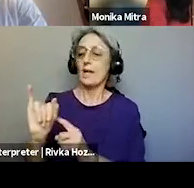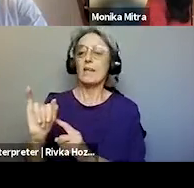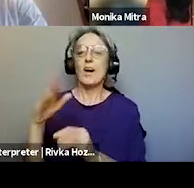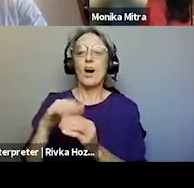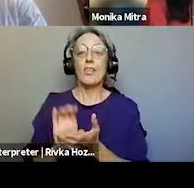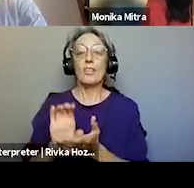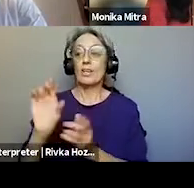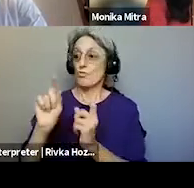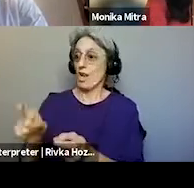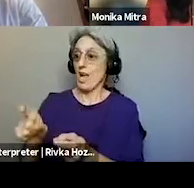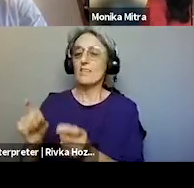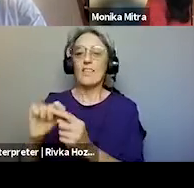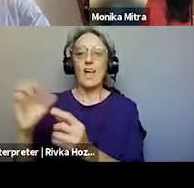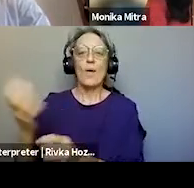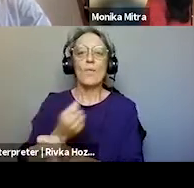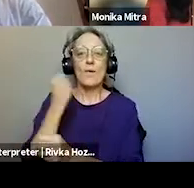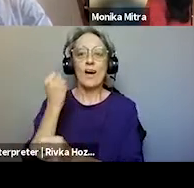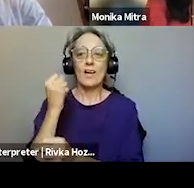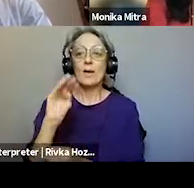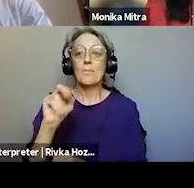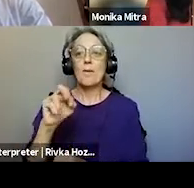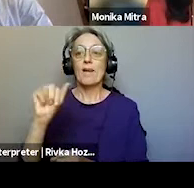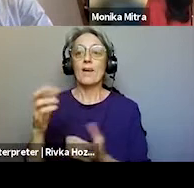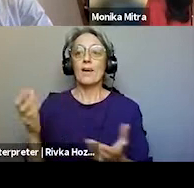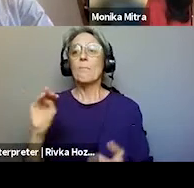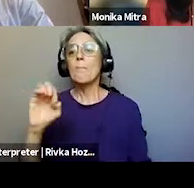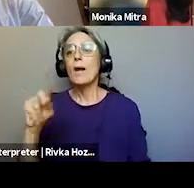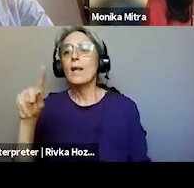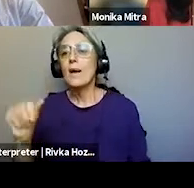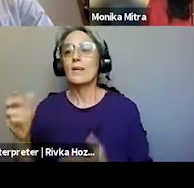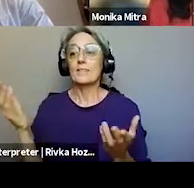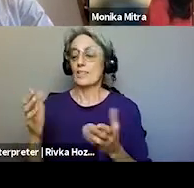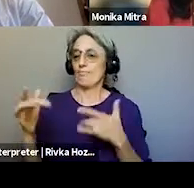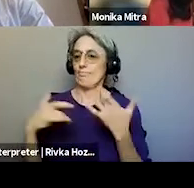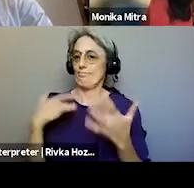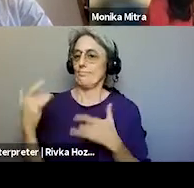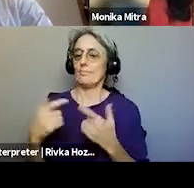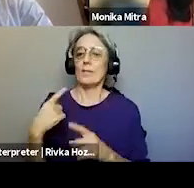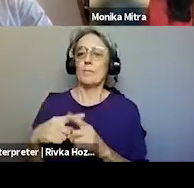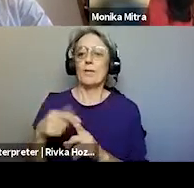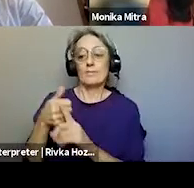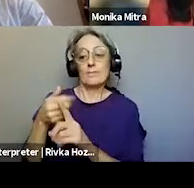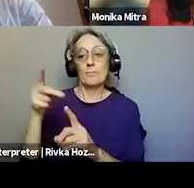it's exciting to have Monika as part of our panel in addition to being the PI on that project and